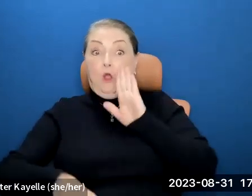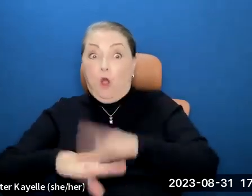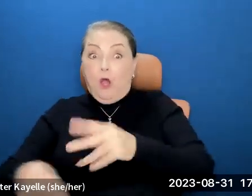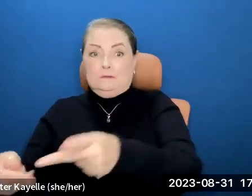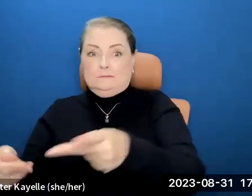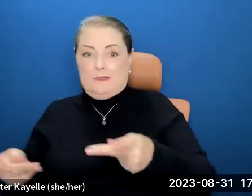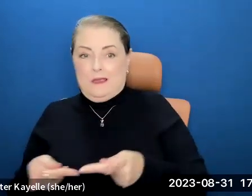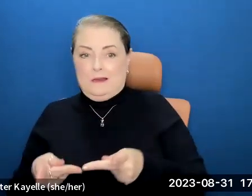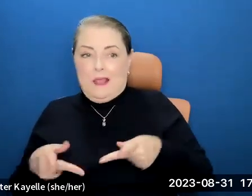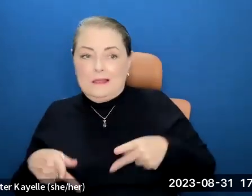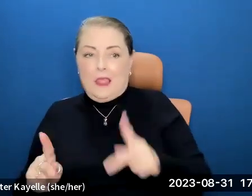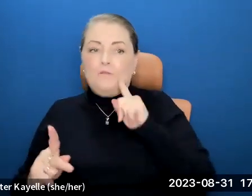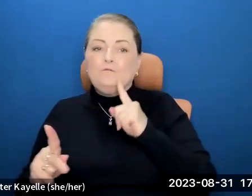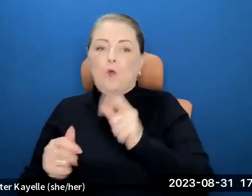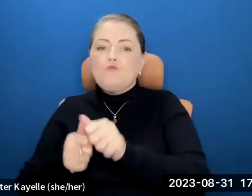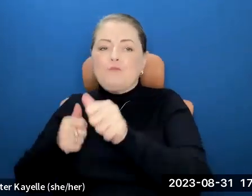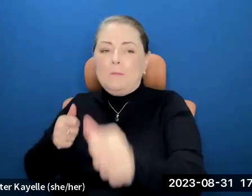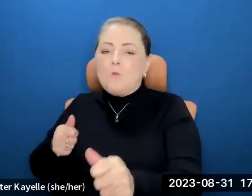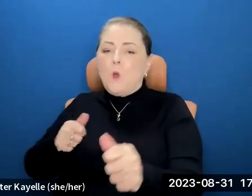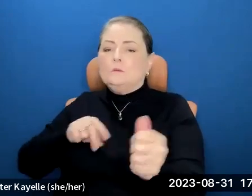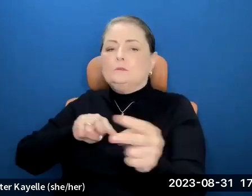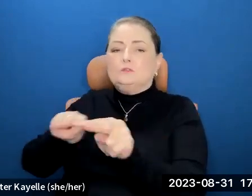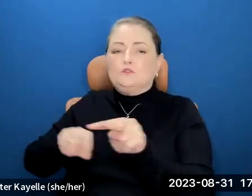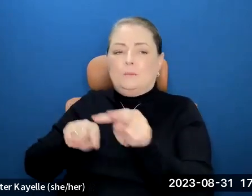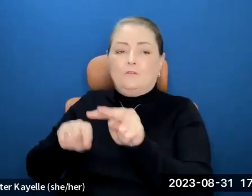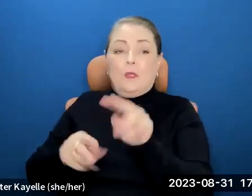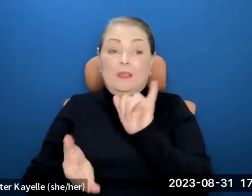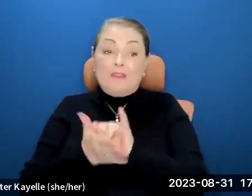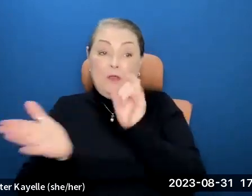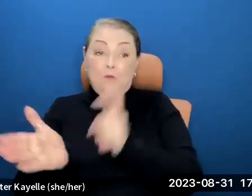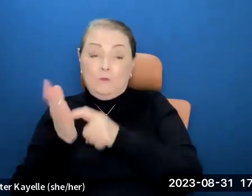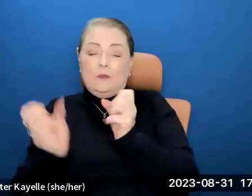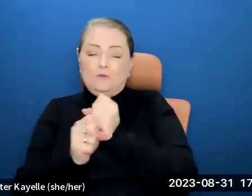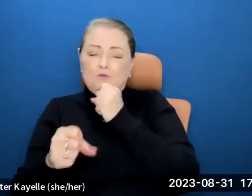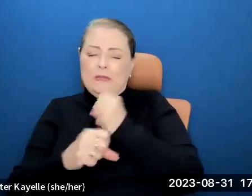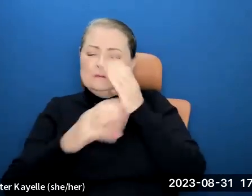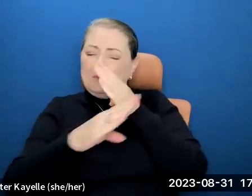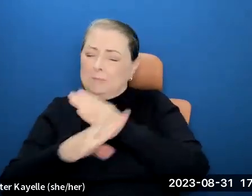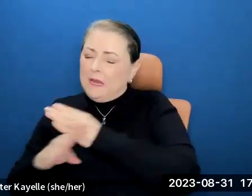allowing for remote supervision this requirement creates a barrier to meeting supervision